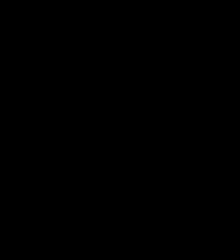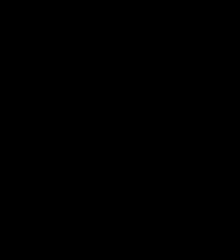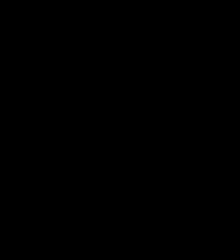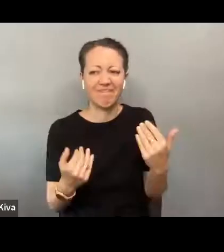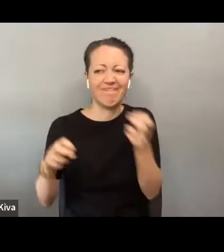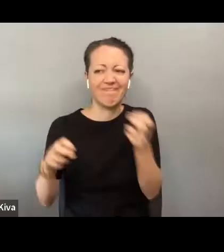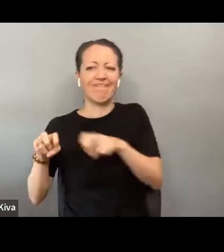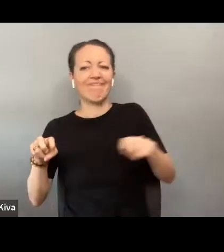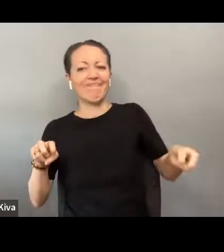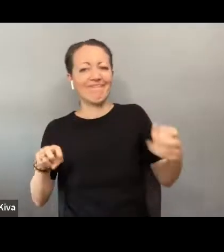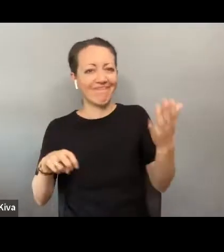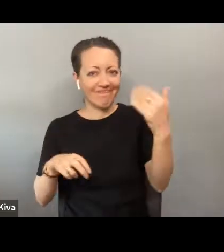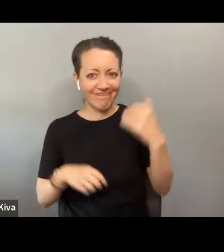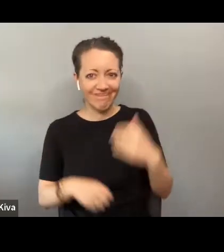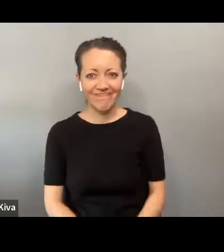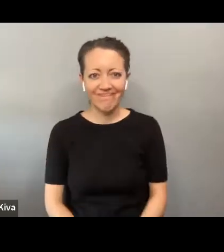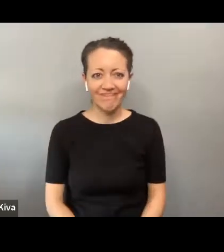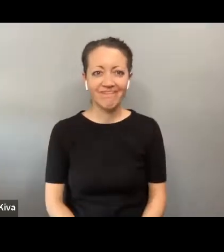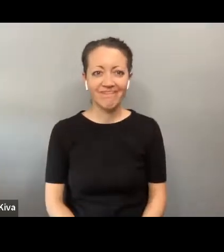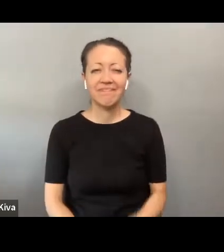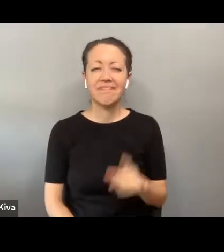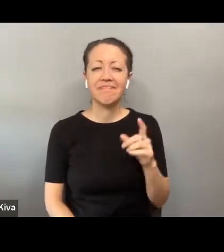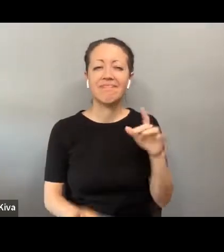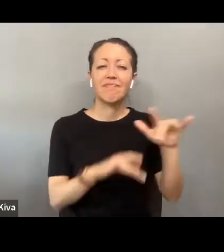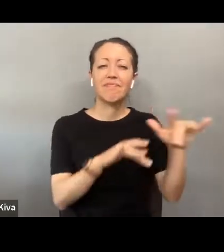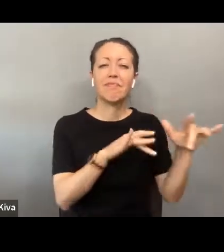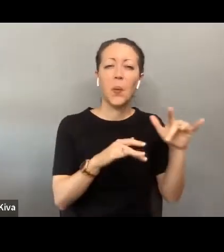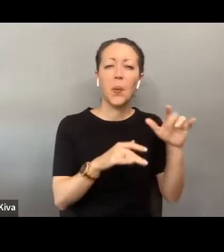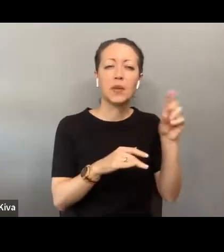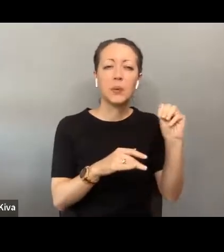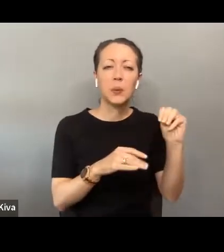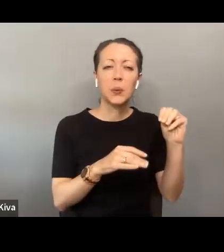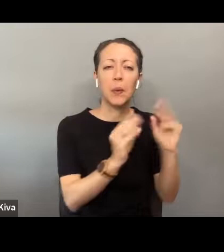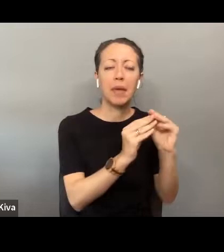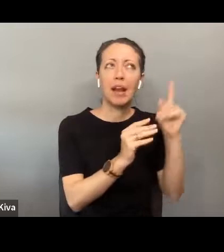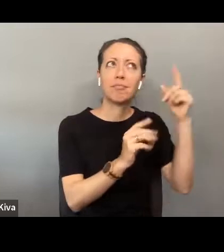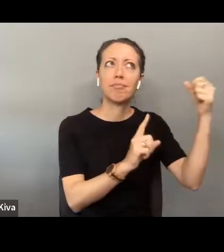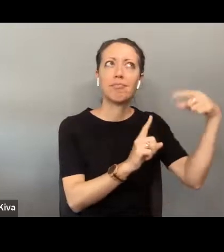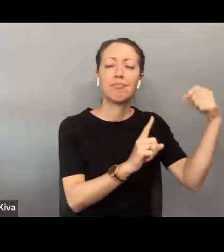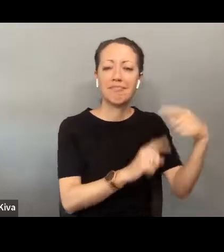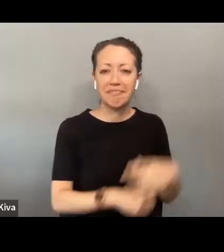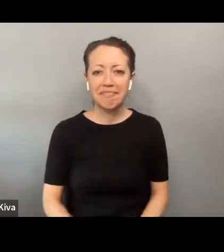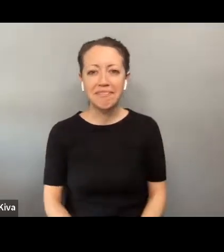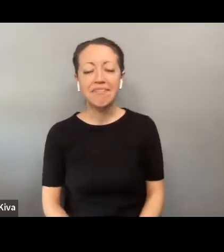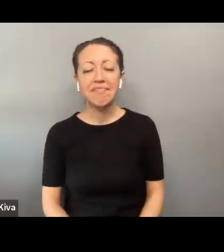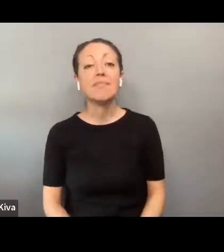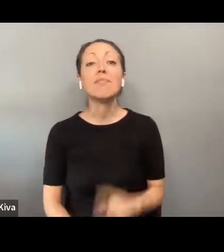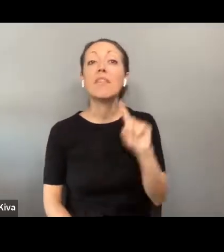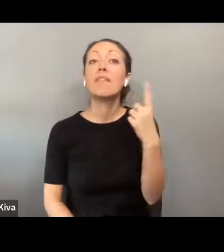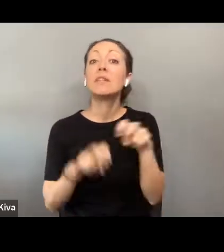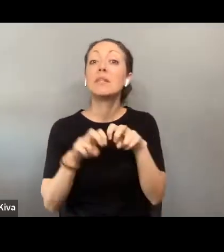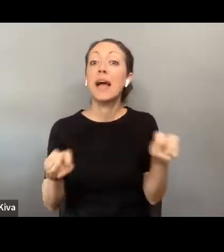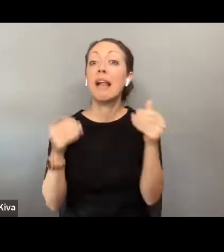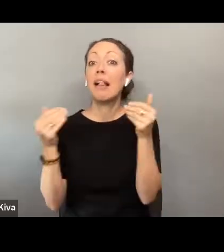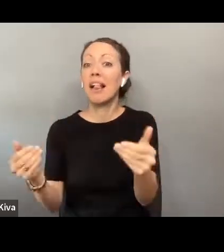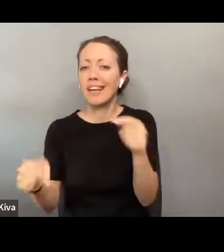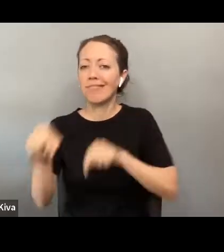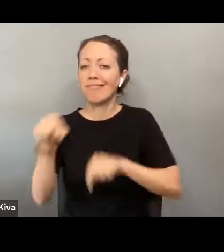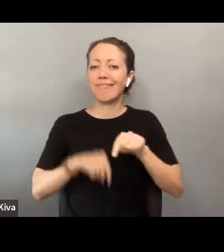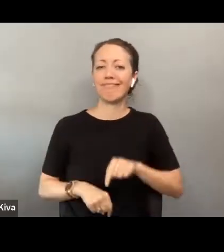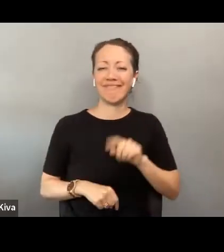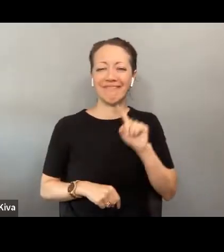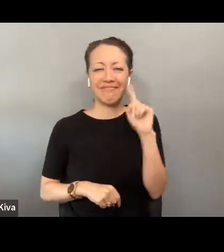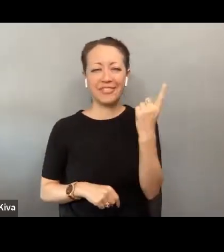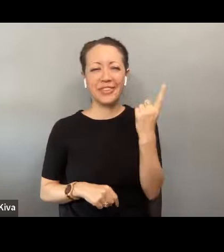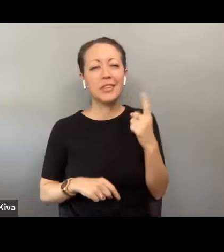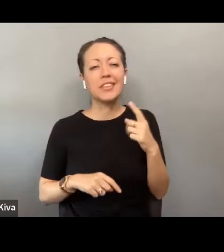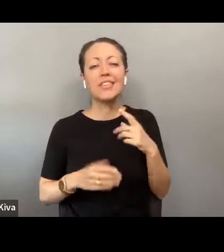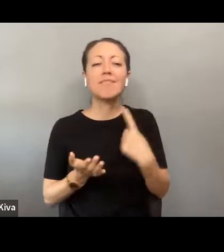I'd like to ask the panelists for our first people to come on forward to the tables